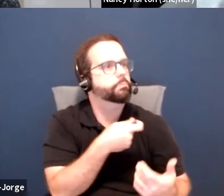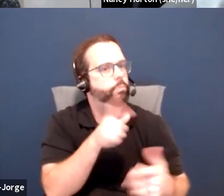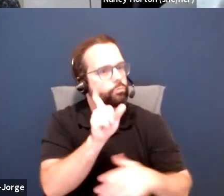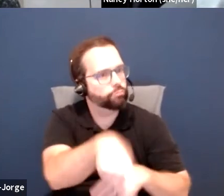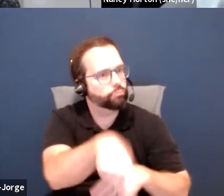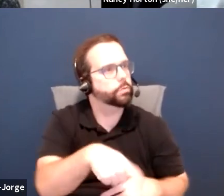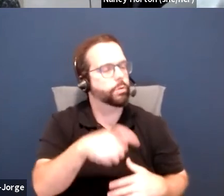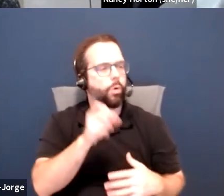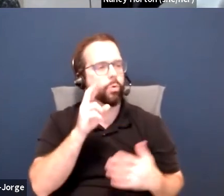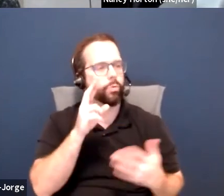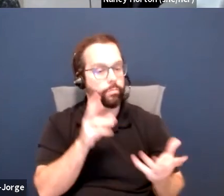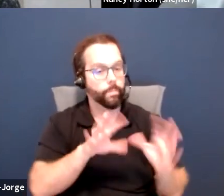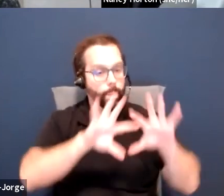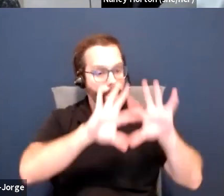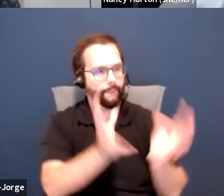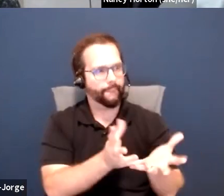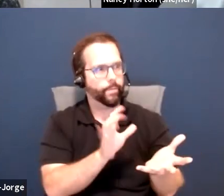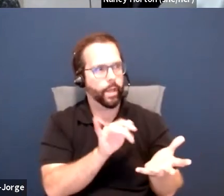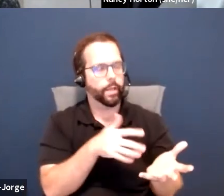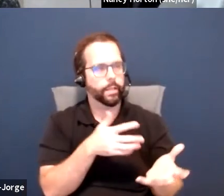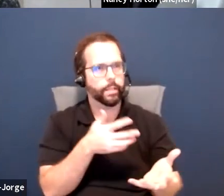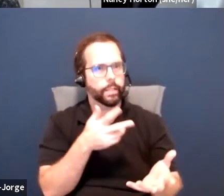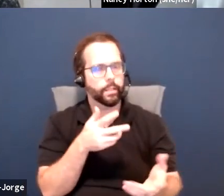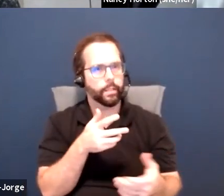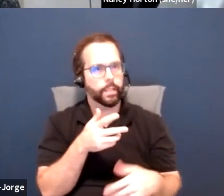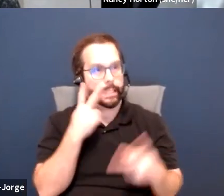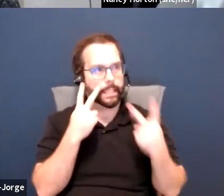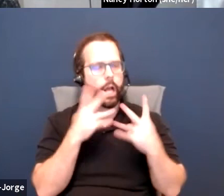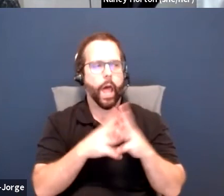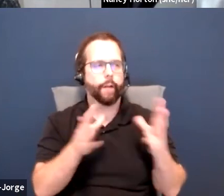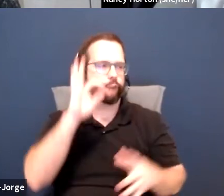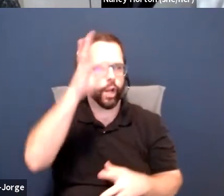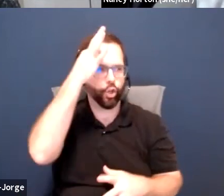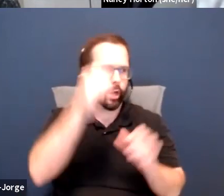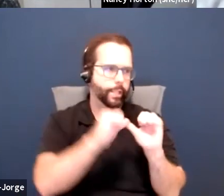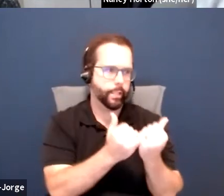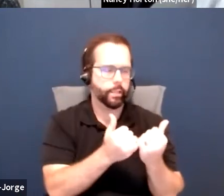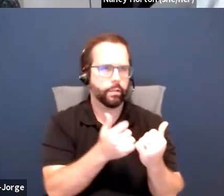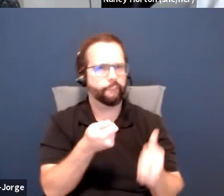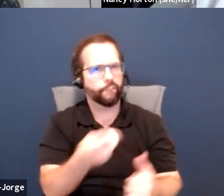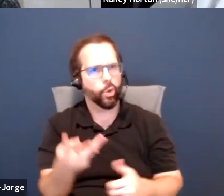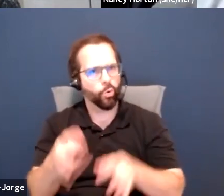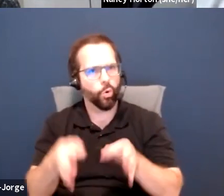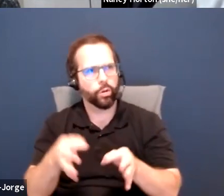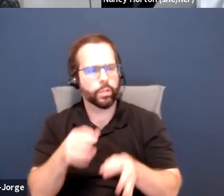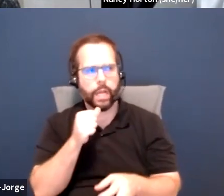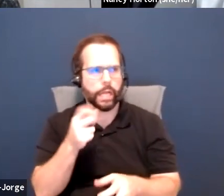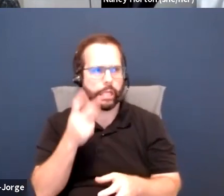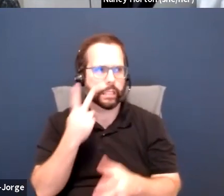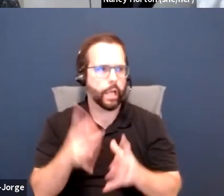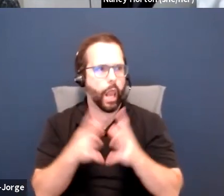be there to go there. Again, what we're seeing is that these are generally the federal agencies and even